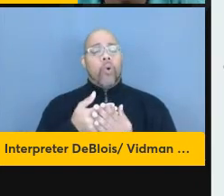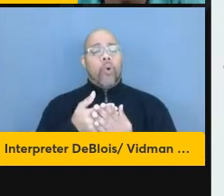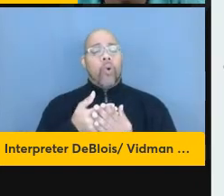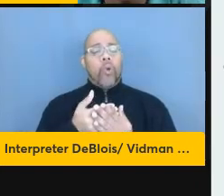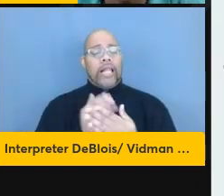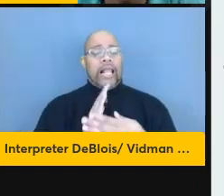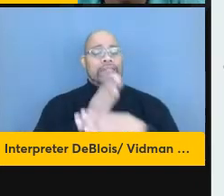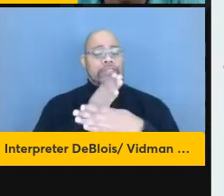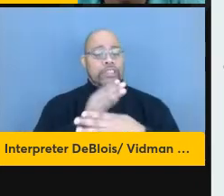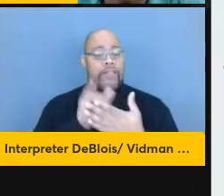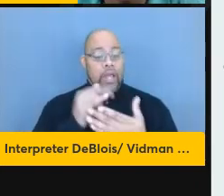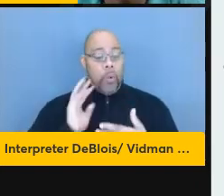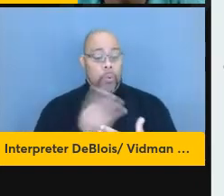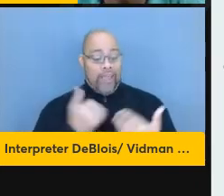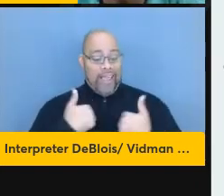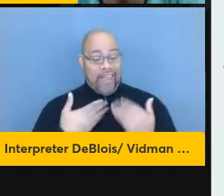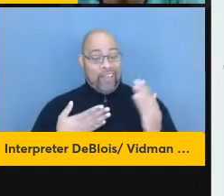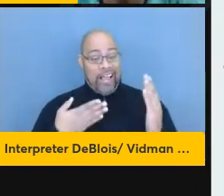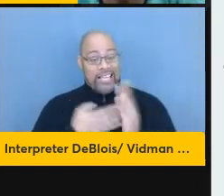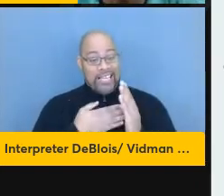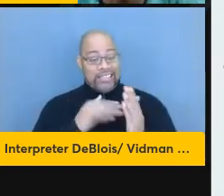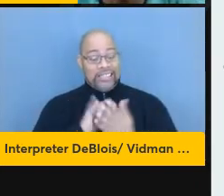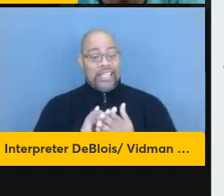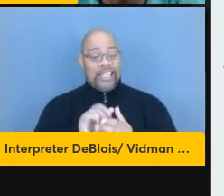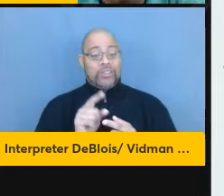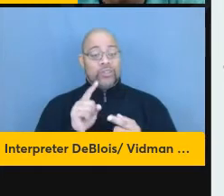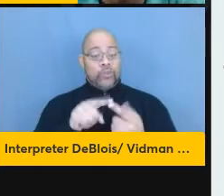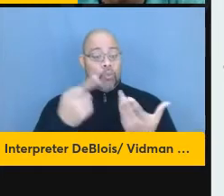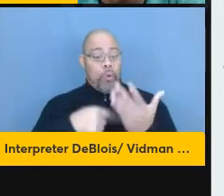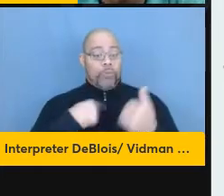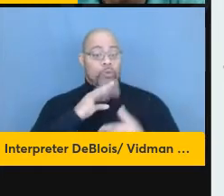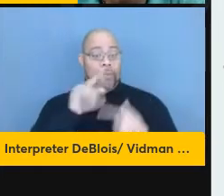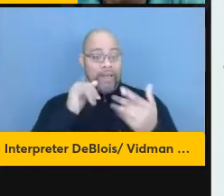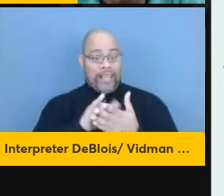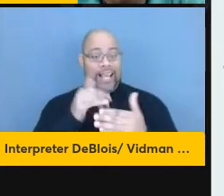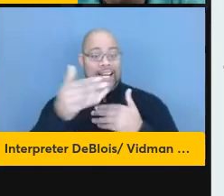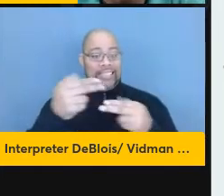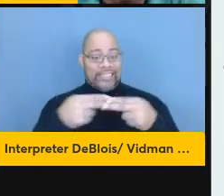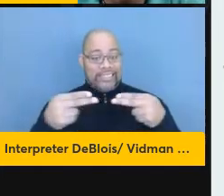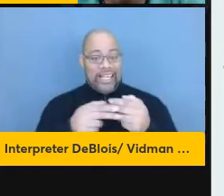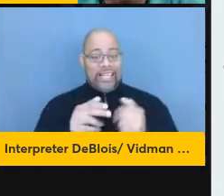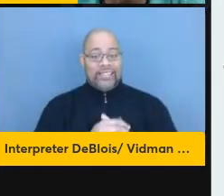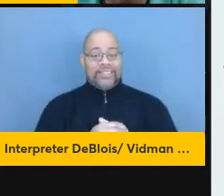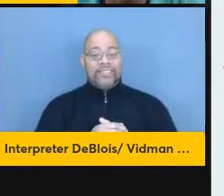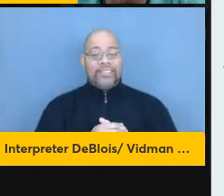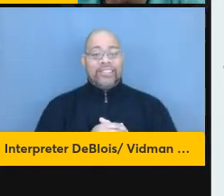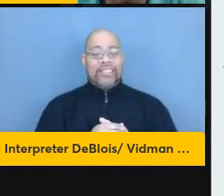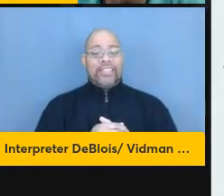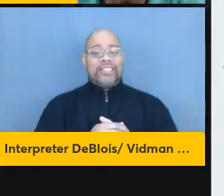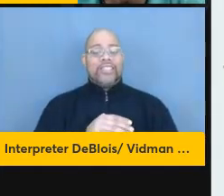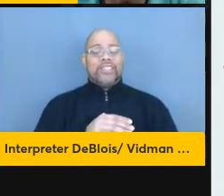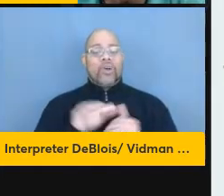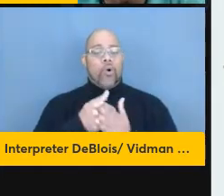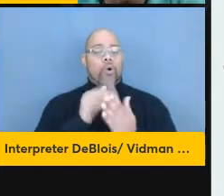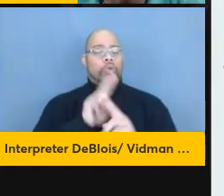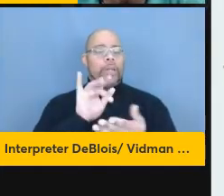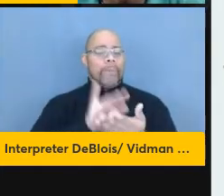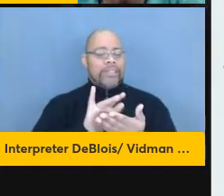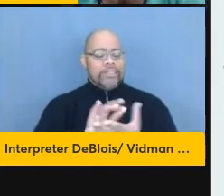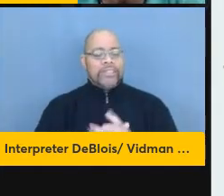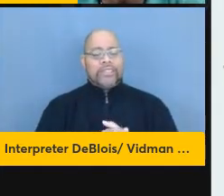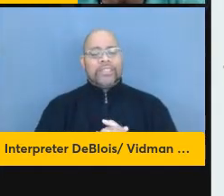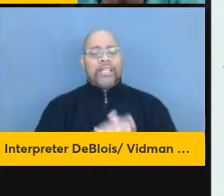that we have against it until the one that I'm going to tell you about on the next slide. They all use drugs and drug resistance